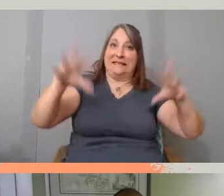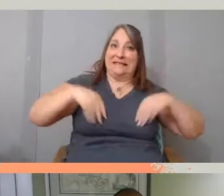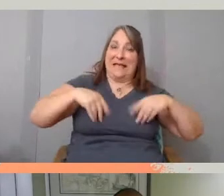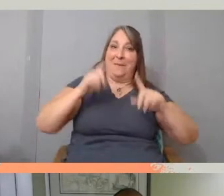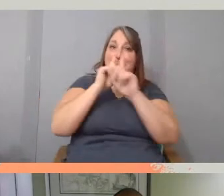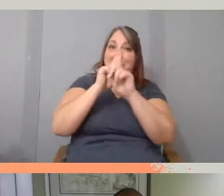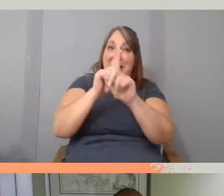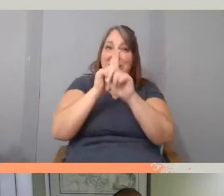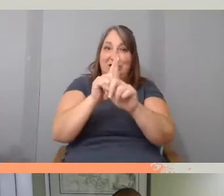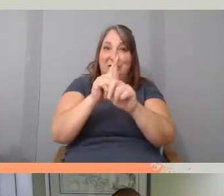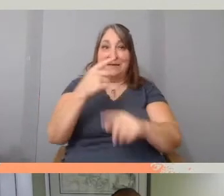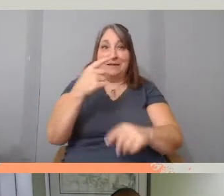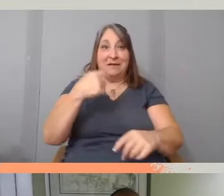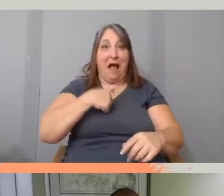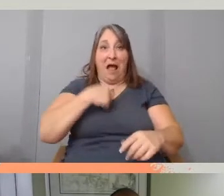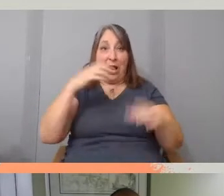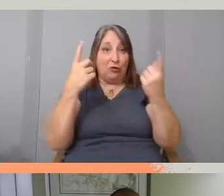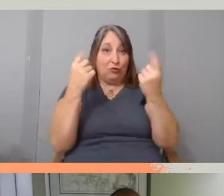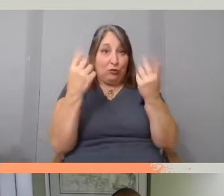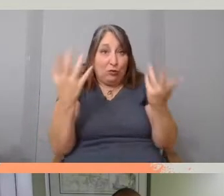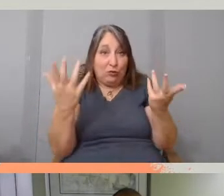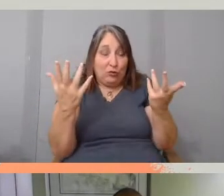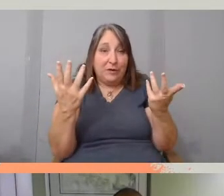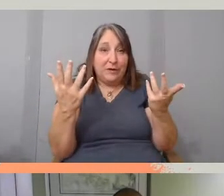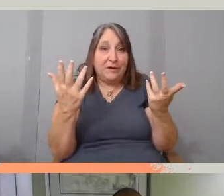I still like took on an assistant editor